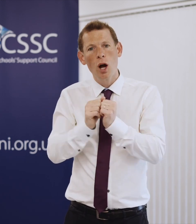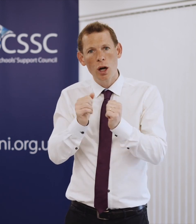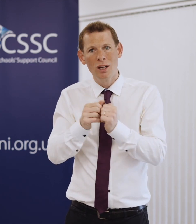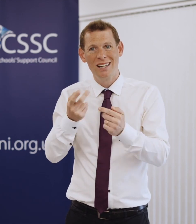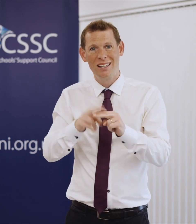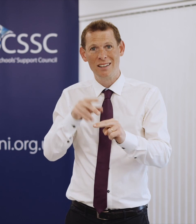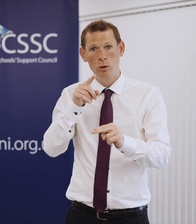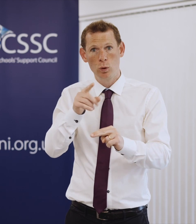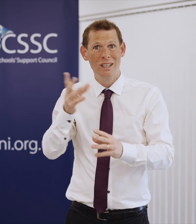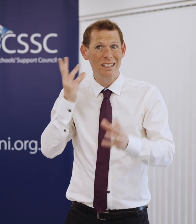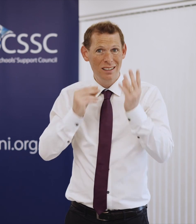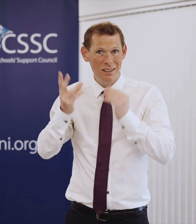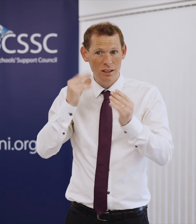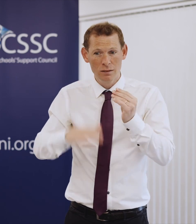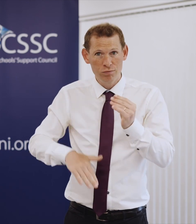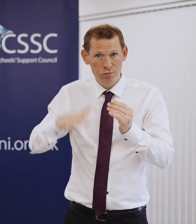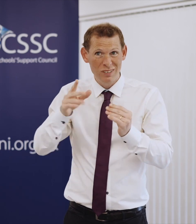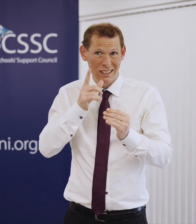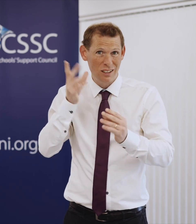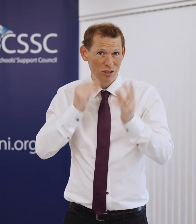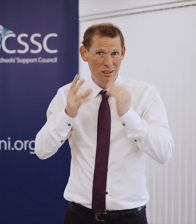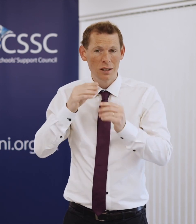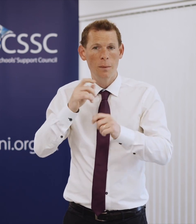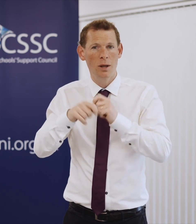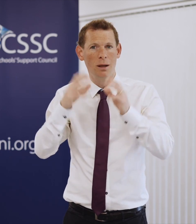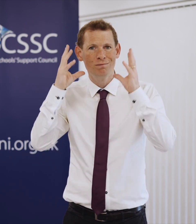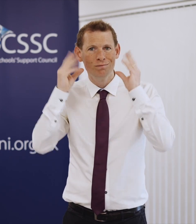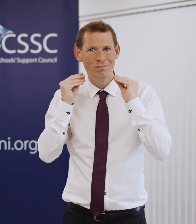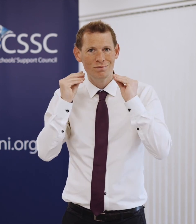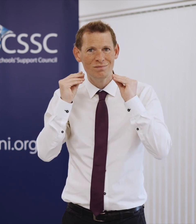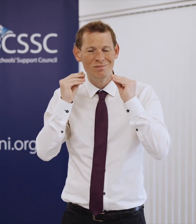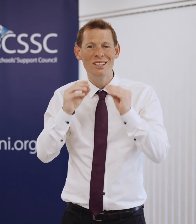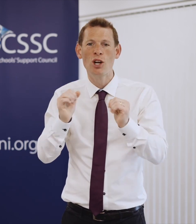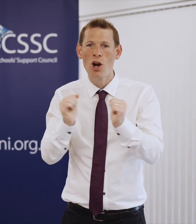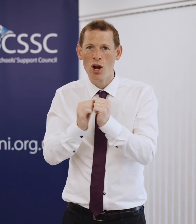It's hard also if you have had hearing and you've grown up hearing and then you've been